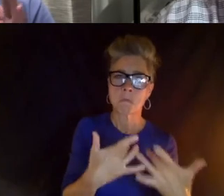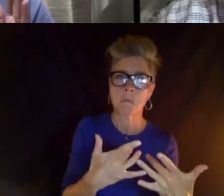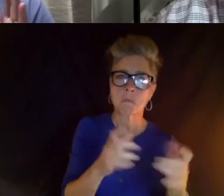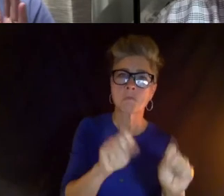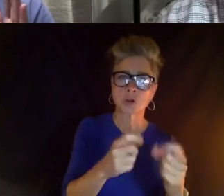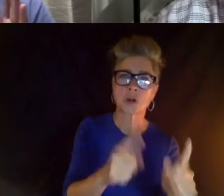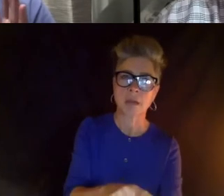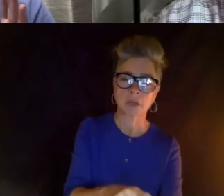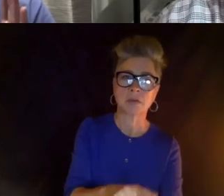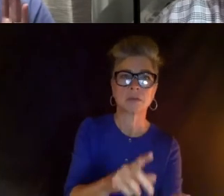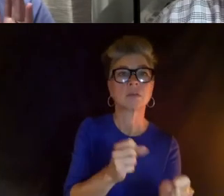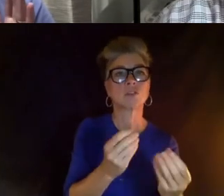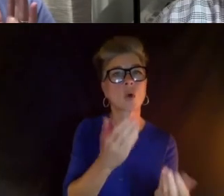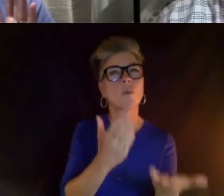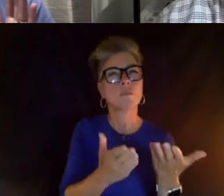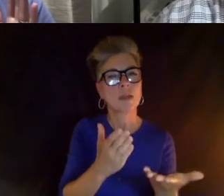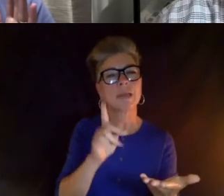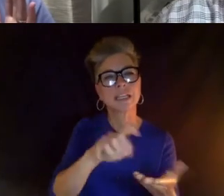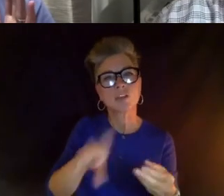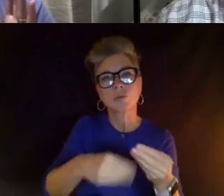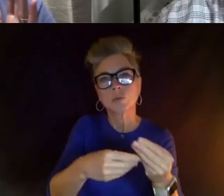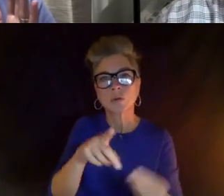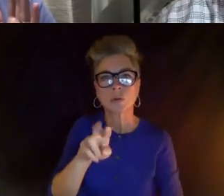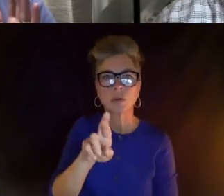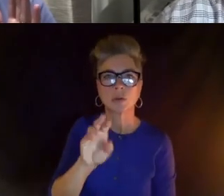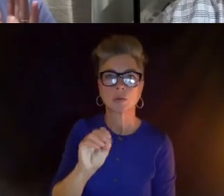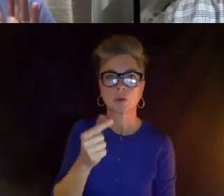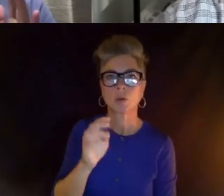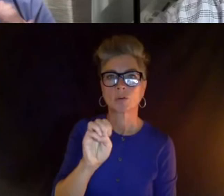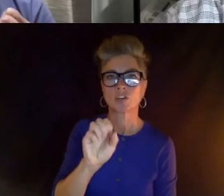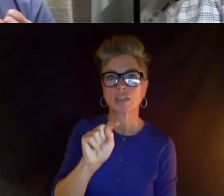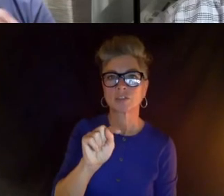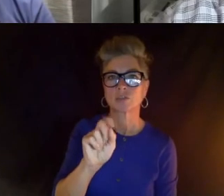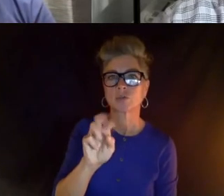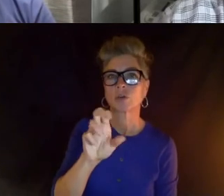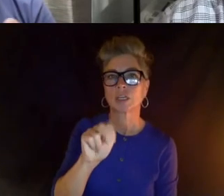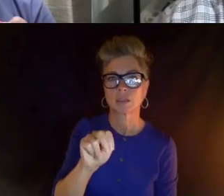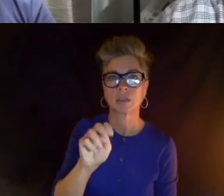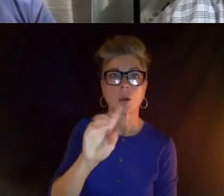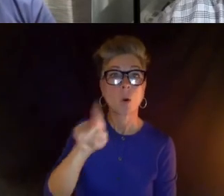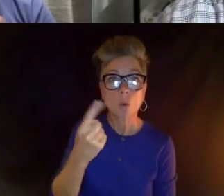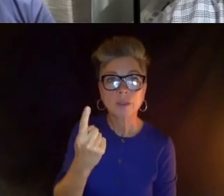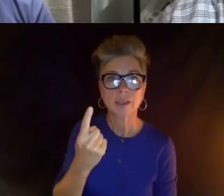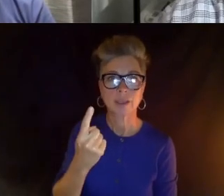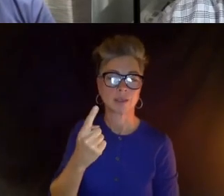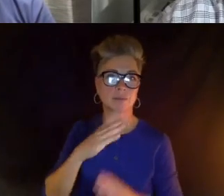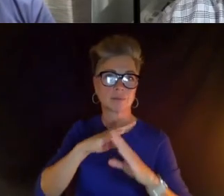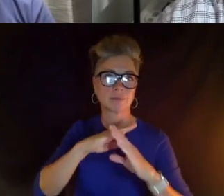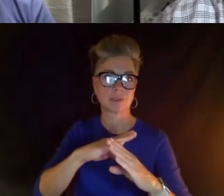to consider something like a progestin only contraception, like Depo-Provera, an IUD or Nexplanon